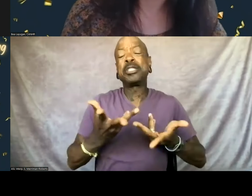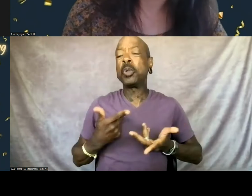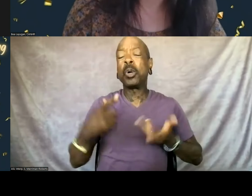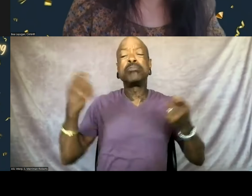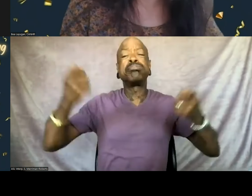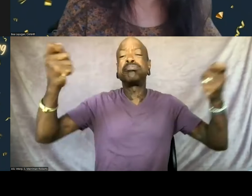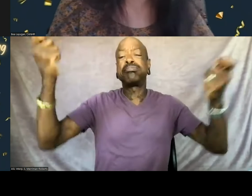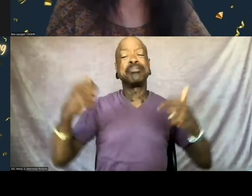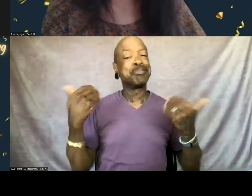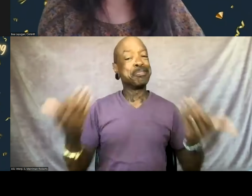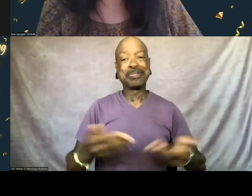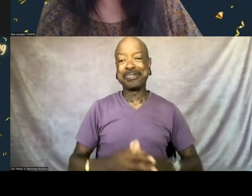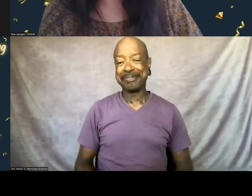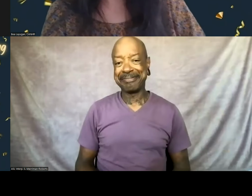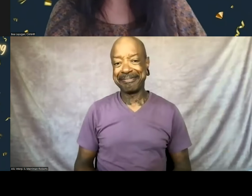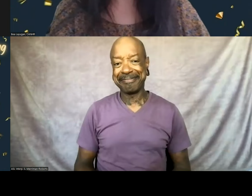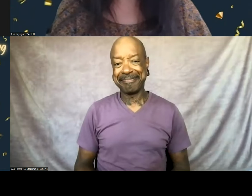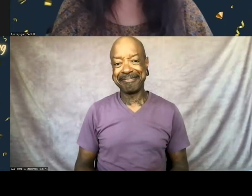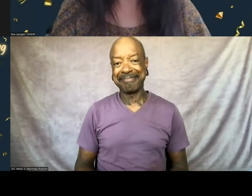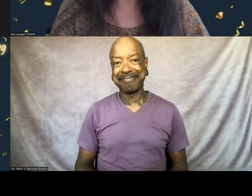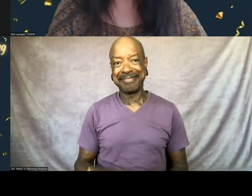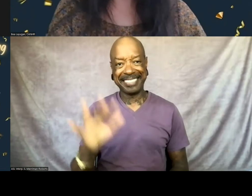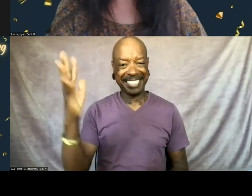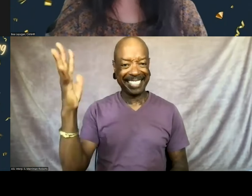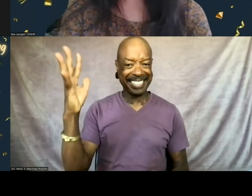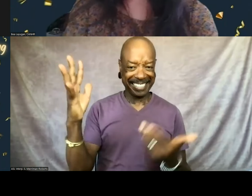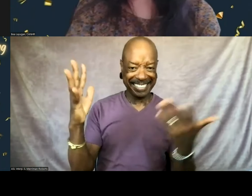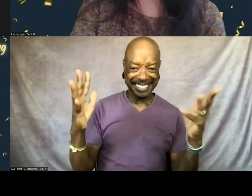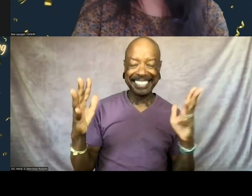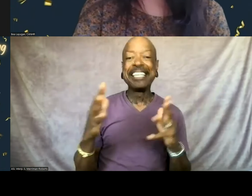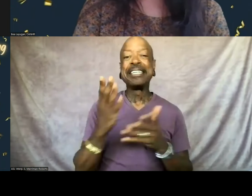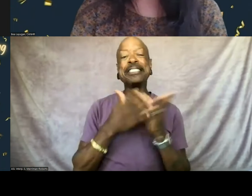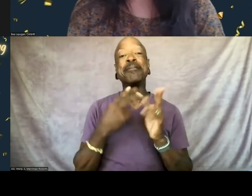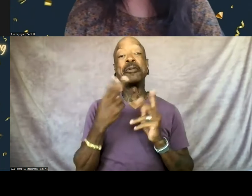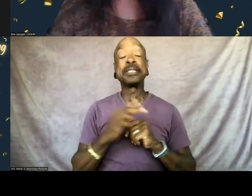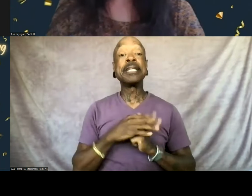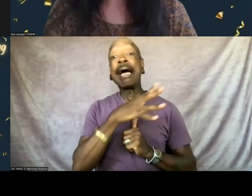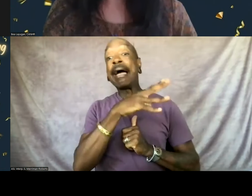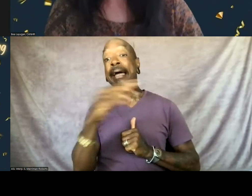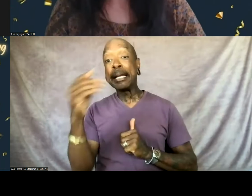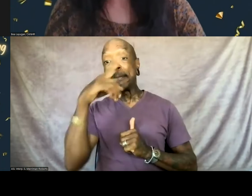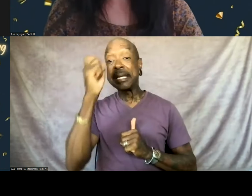unmute yourself and we need a loud cheer, a woo-hoo, a hip, hip hooray, whatever works for you.